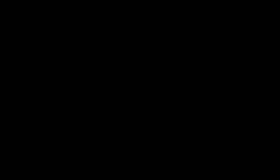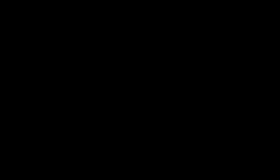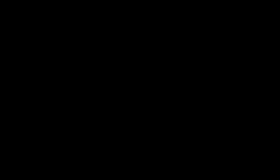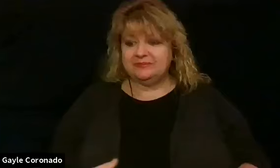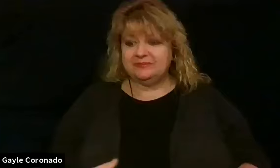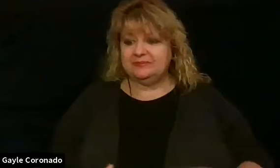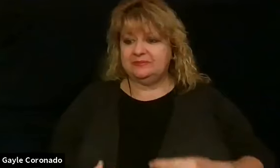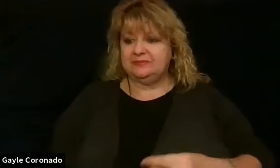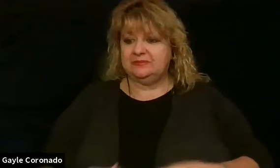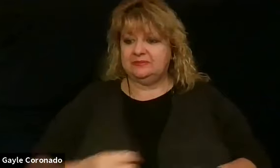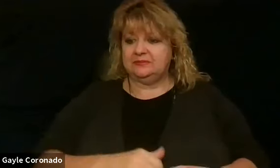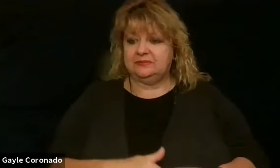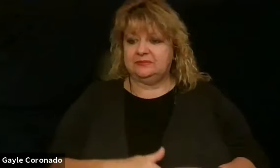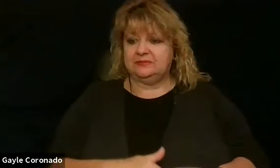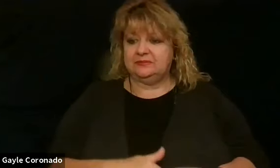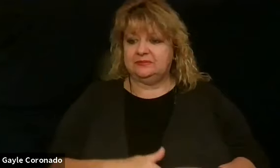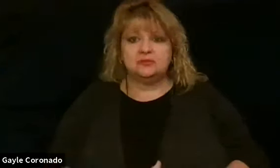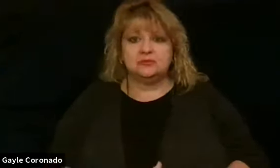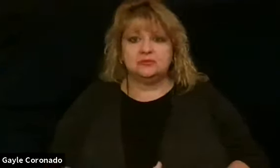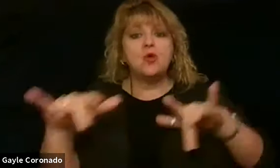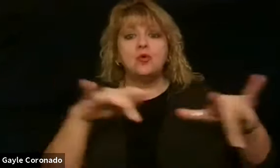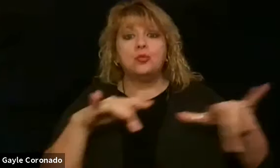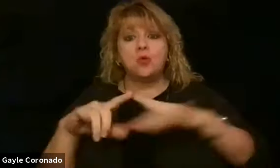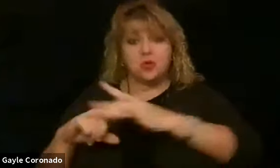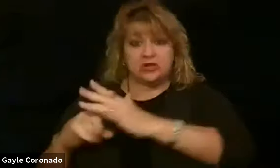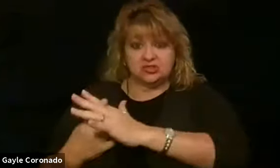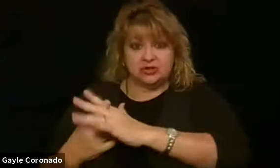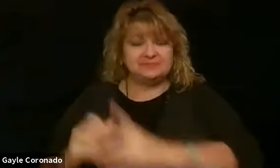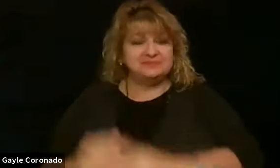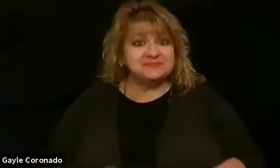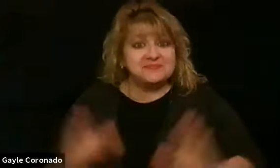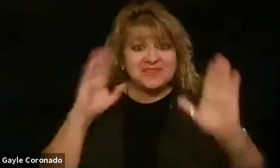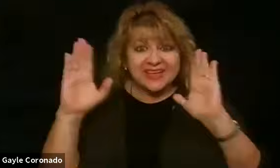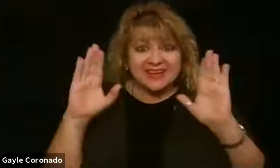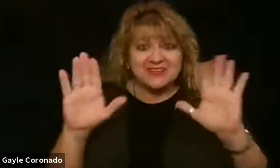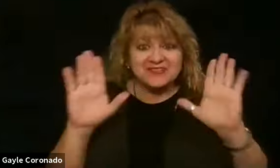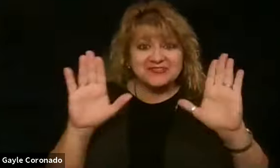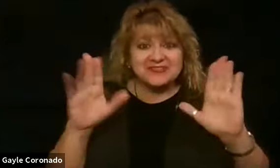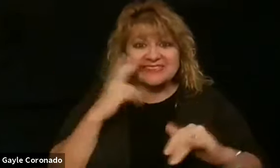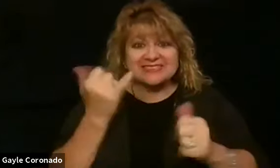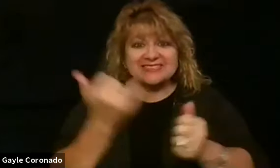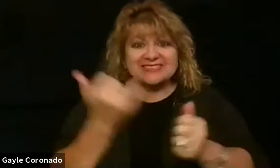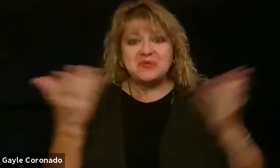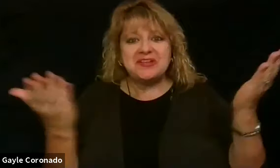Miss Lillian deja will be the moderator for this panel discussion, and I will turn it over to her lilium.